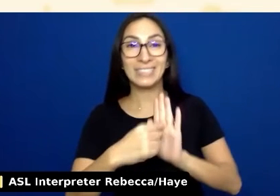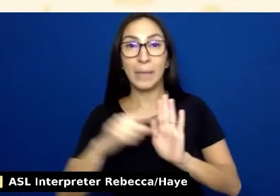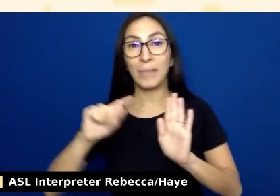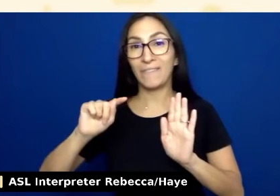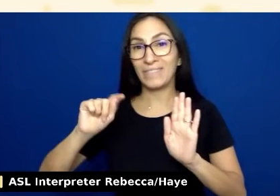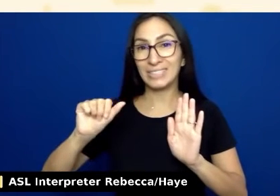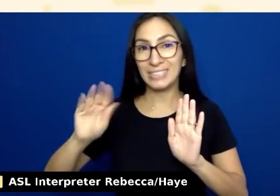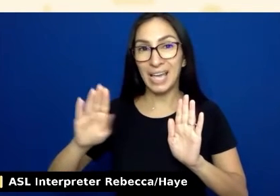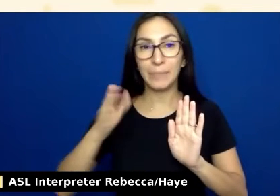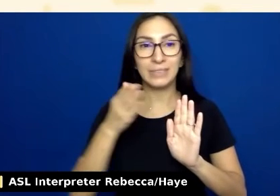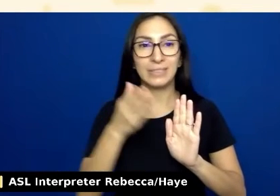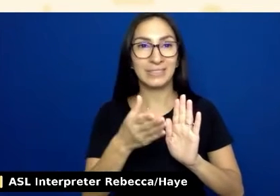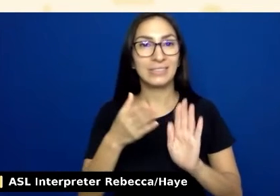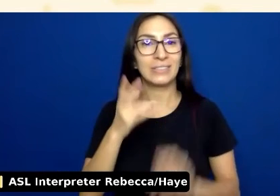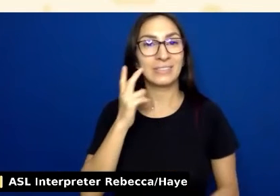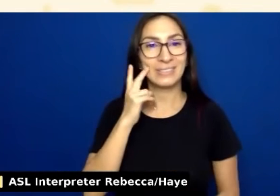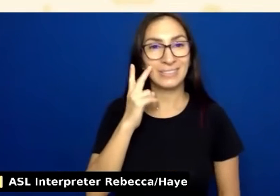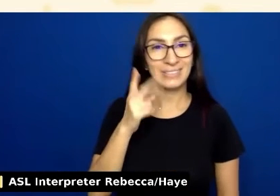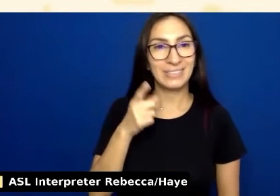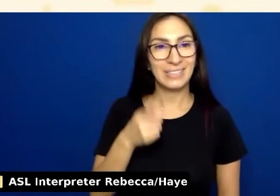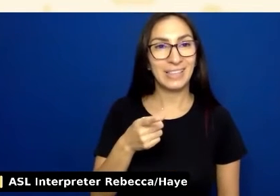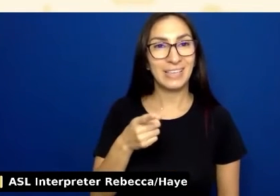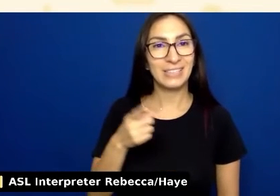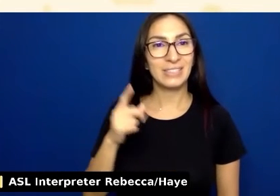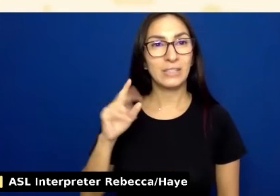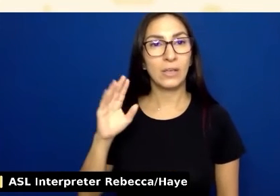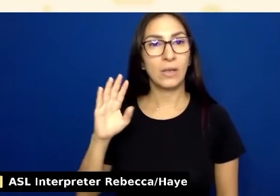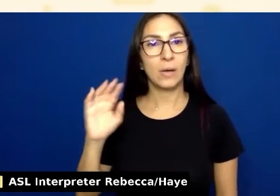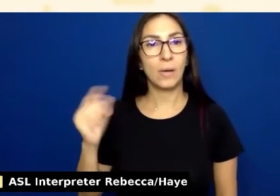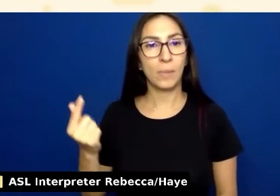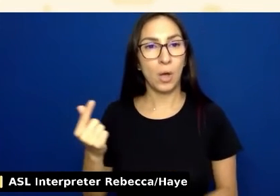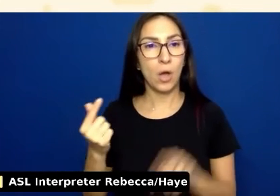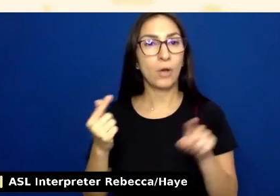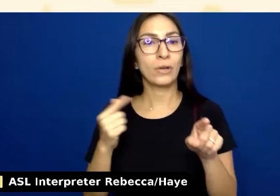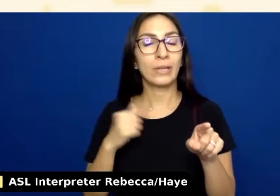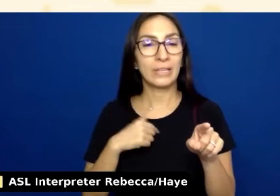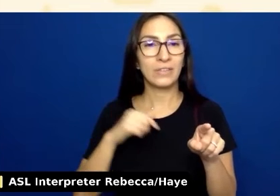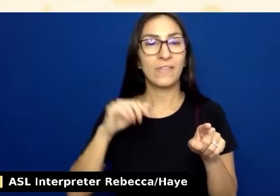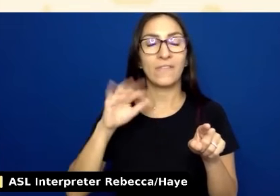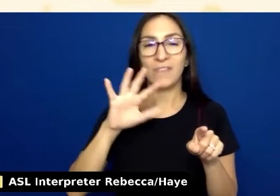There are different tabs from All to ADA testing, section 508 testing and so on.